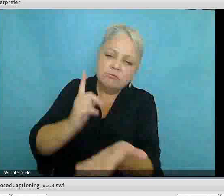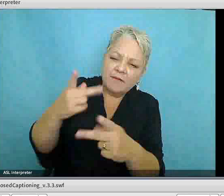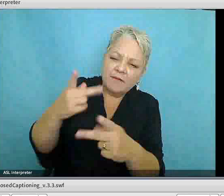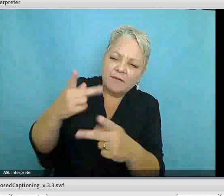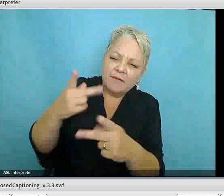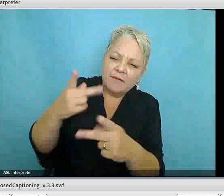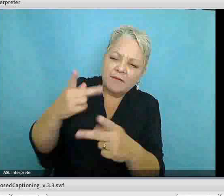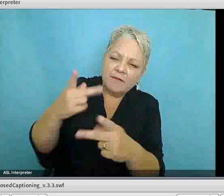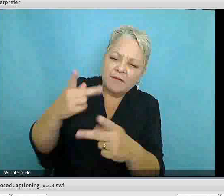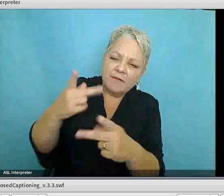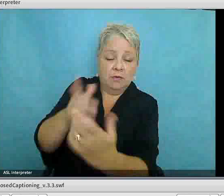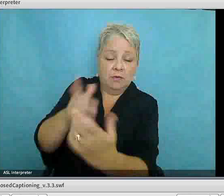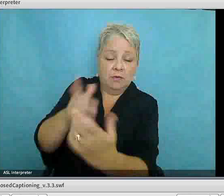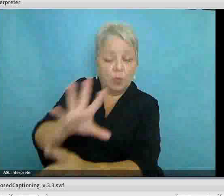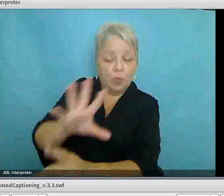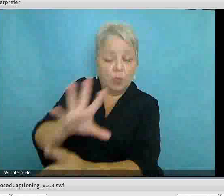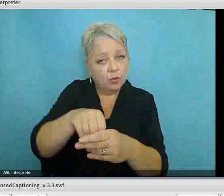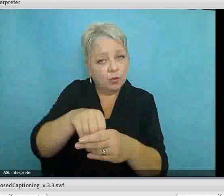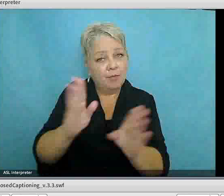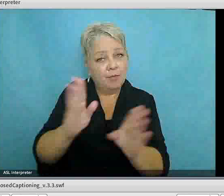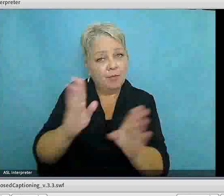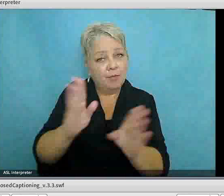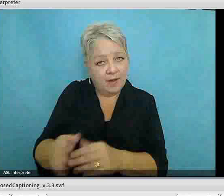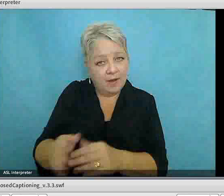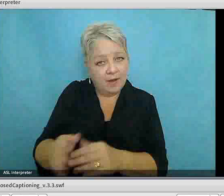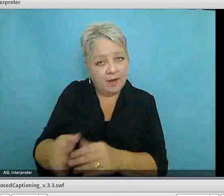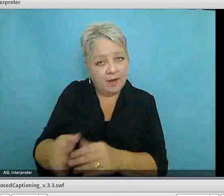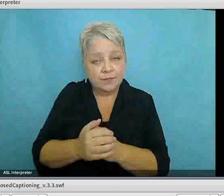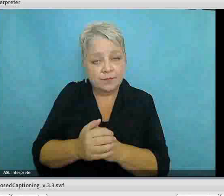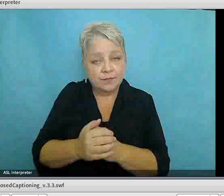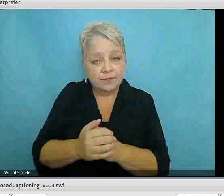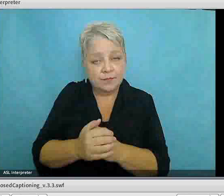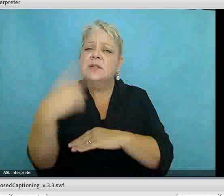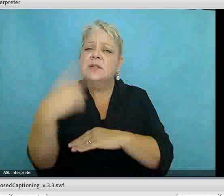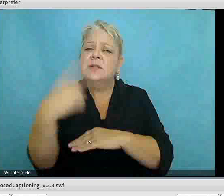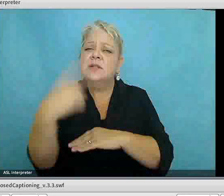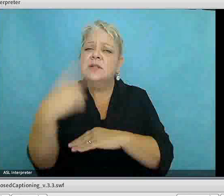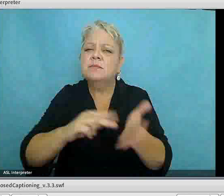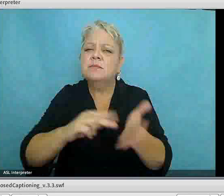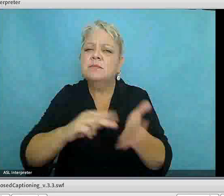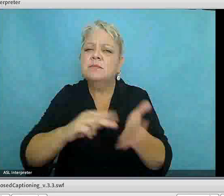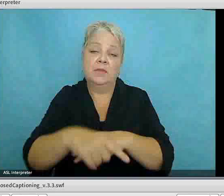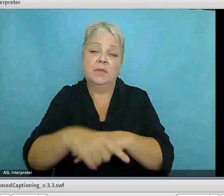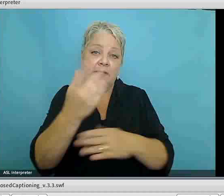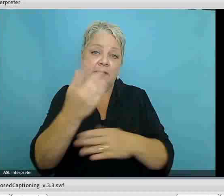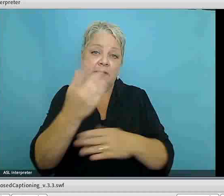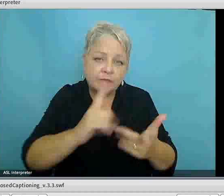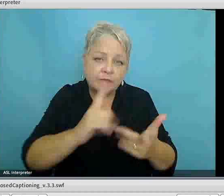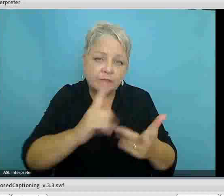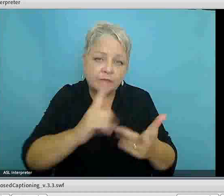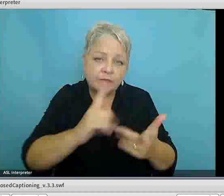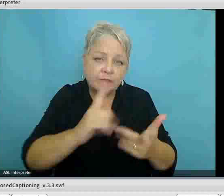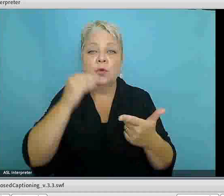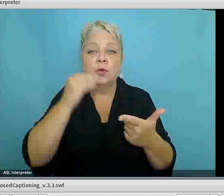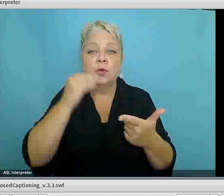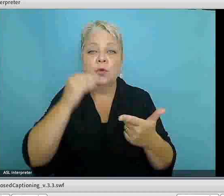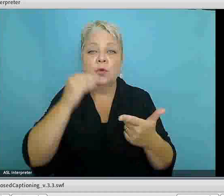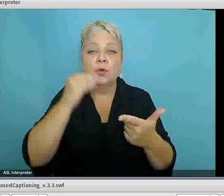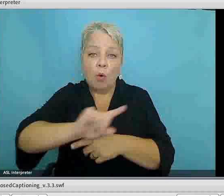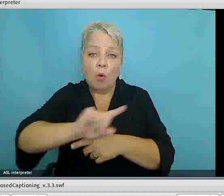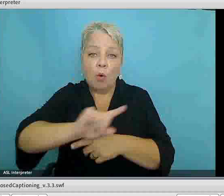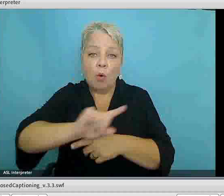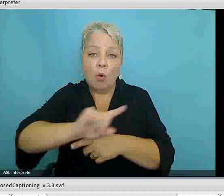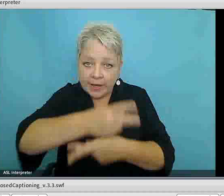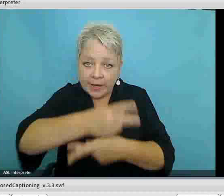Community-based services include day services, home care, respite care, peer support, care